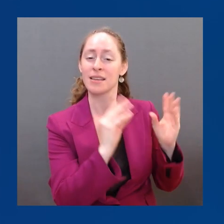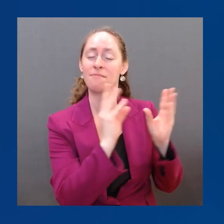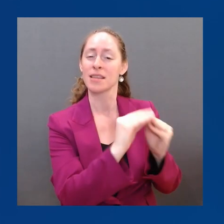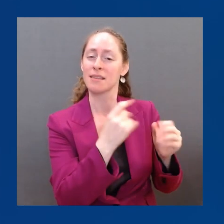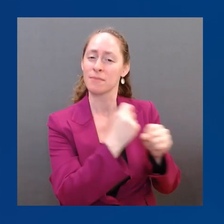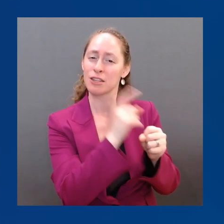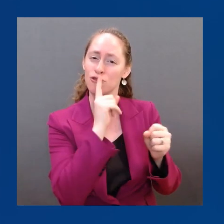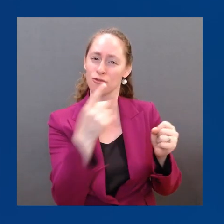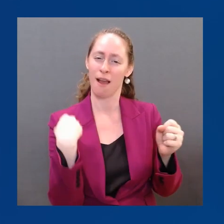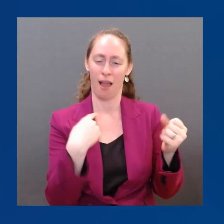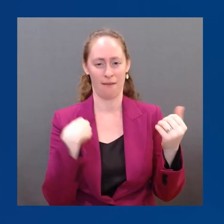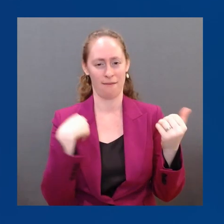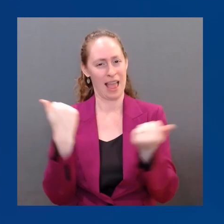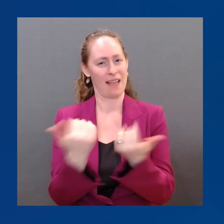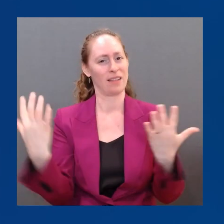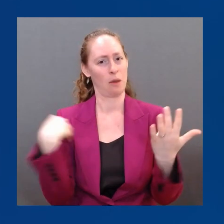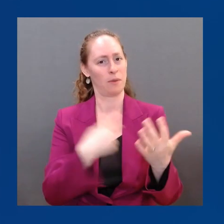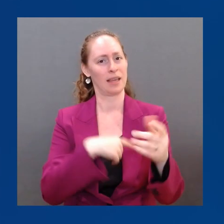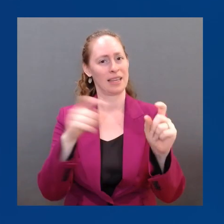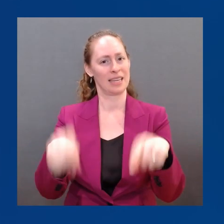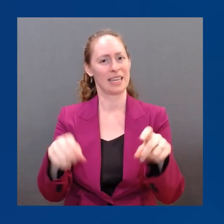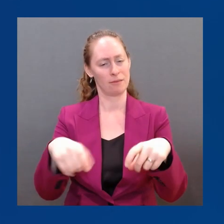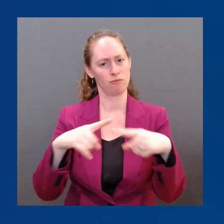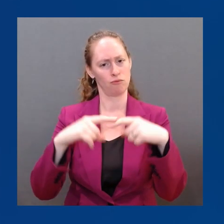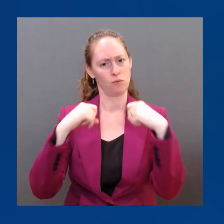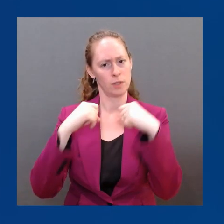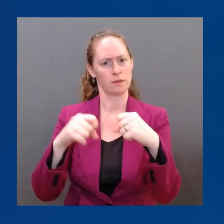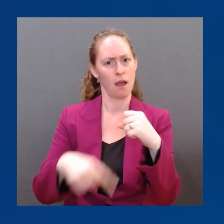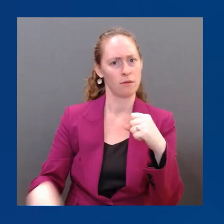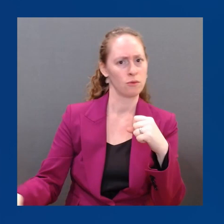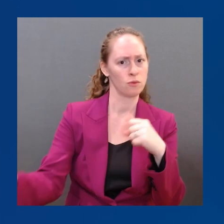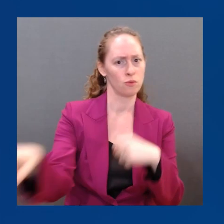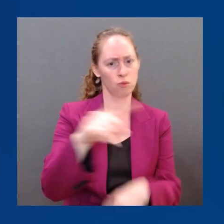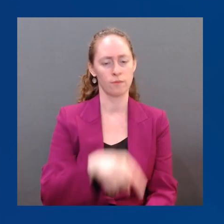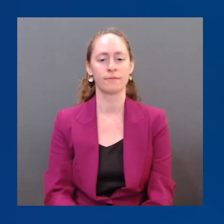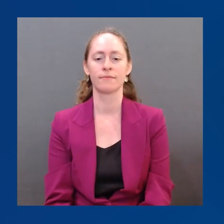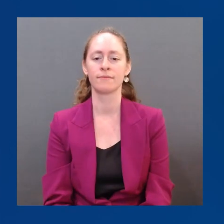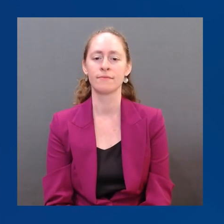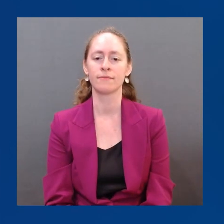As I have laid out, the key tools, the key capabilities that we know prevent infections